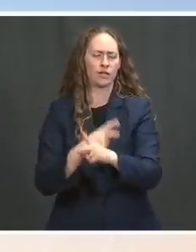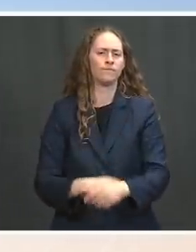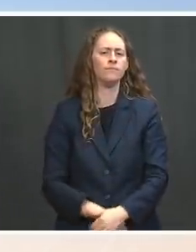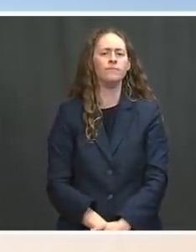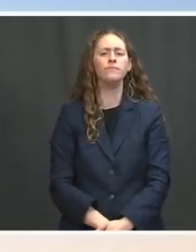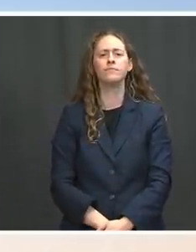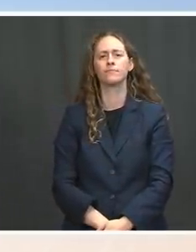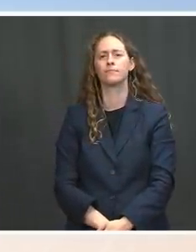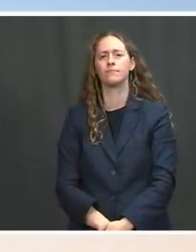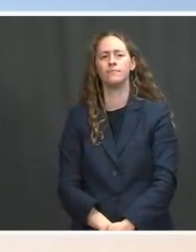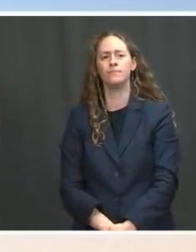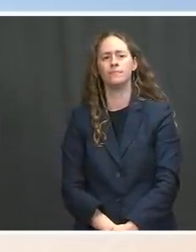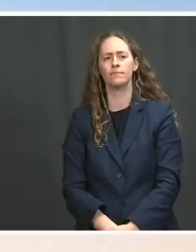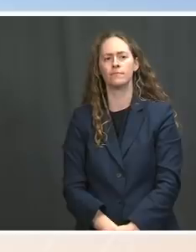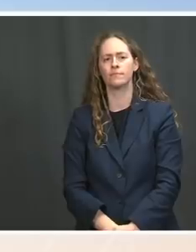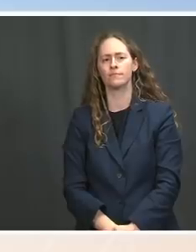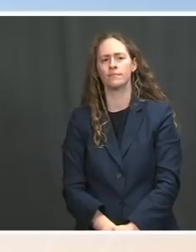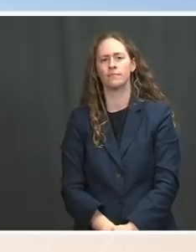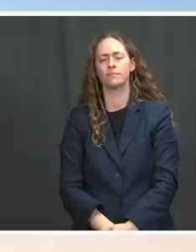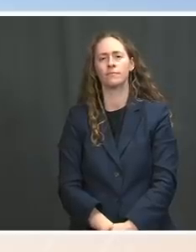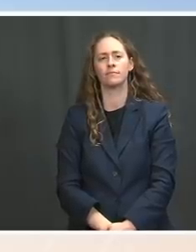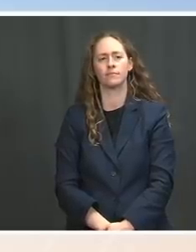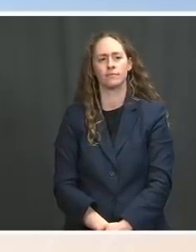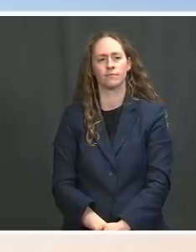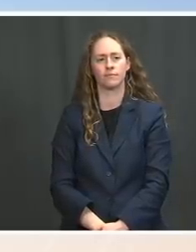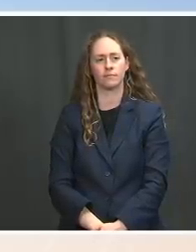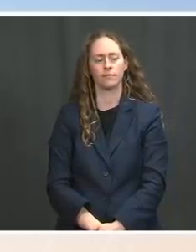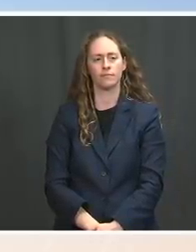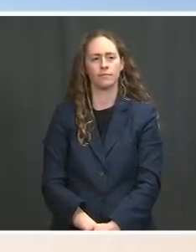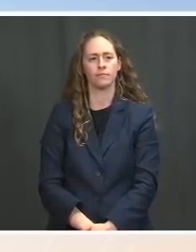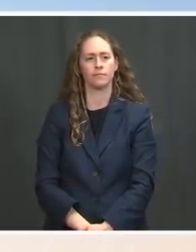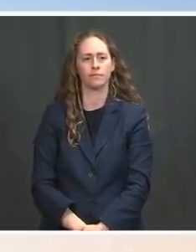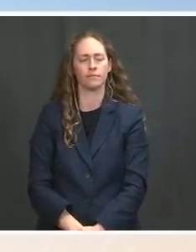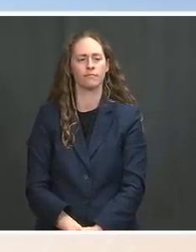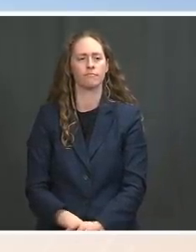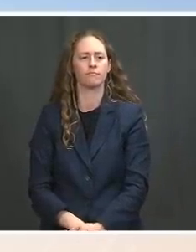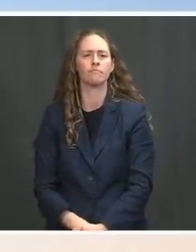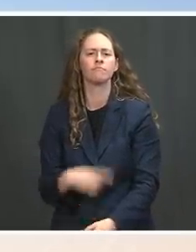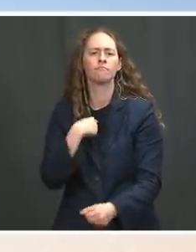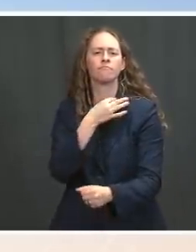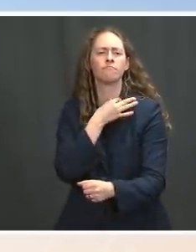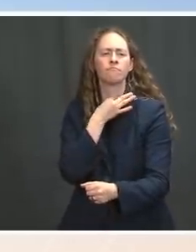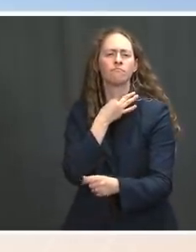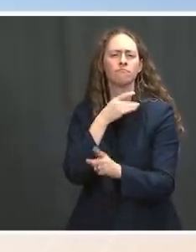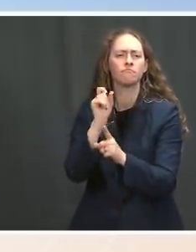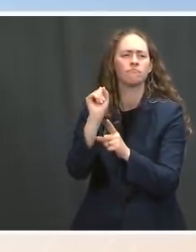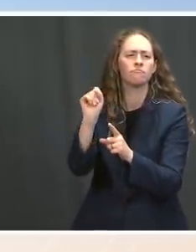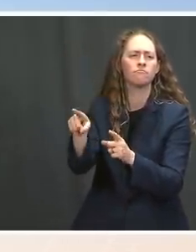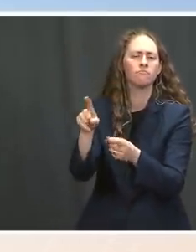You described the permits and the waivers to allow other ways of getting fuel to these affected areas of the country.